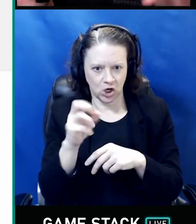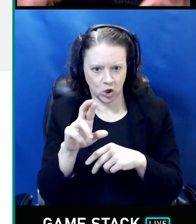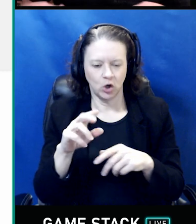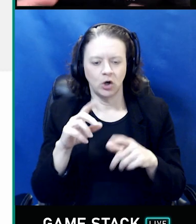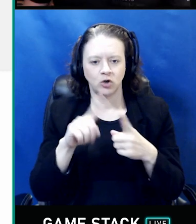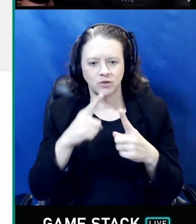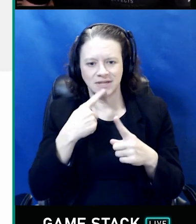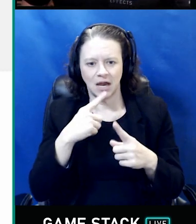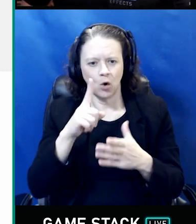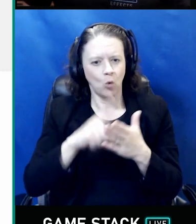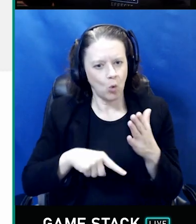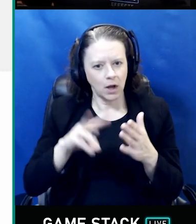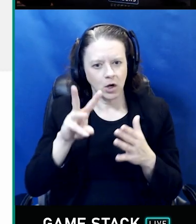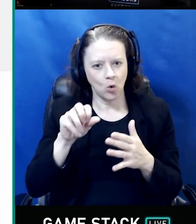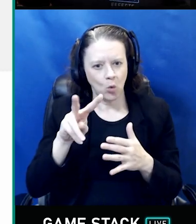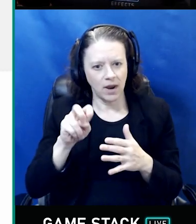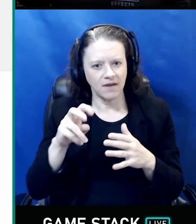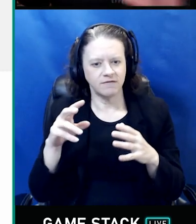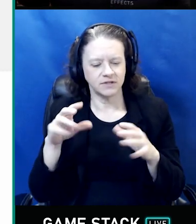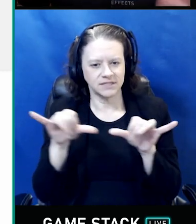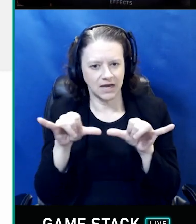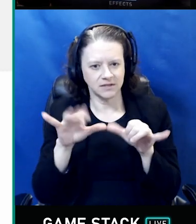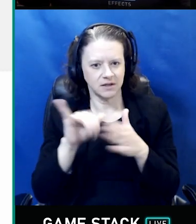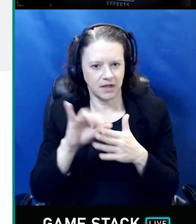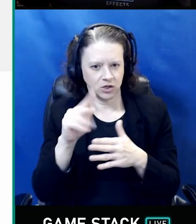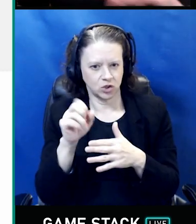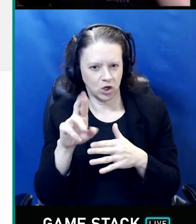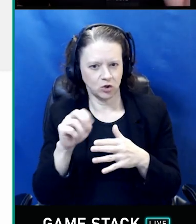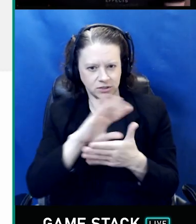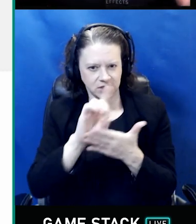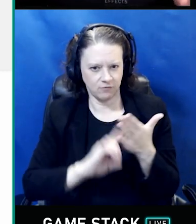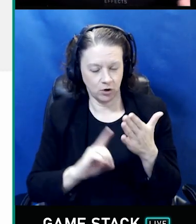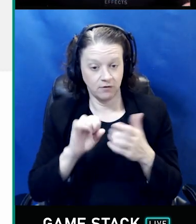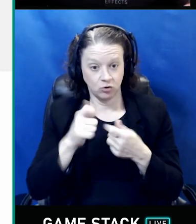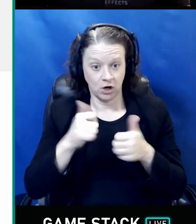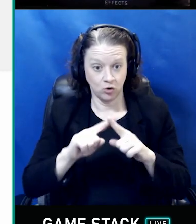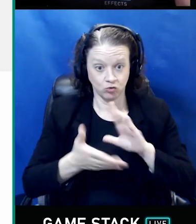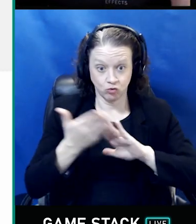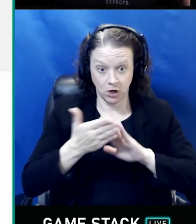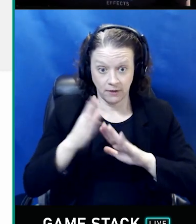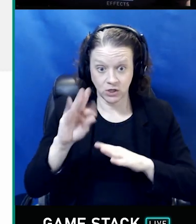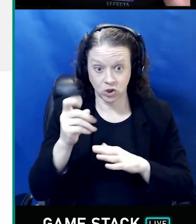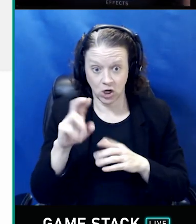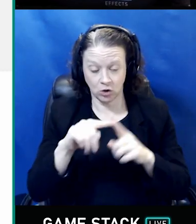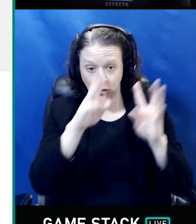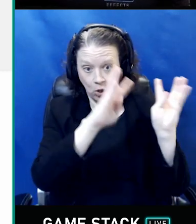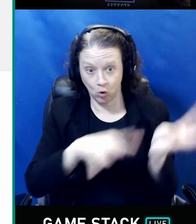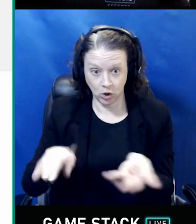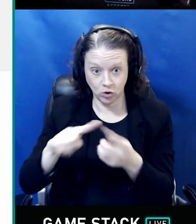is designed for. And if you try to run this shader if you try to load it into a pipeline on a platform that doesn't support that wave size,